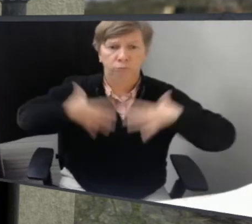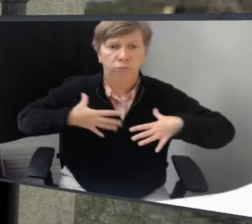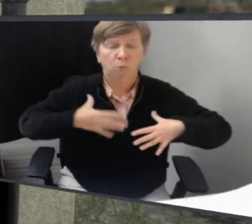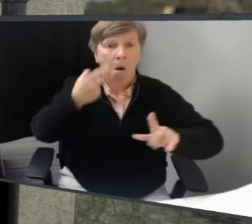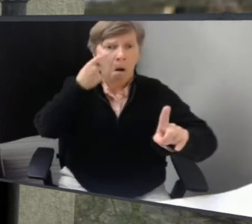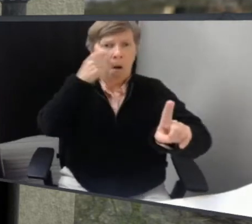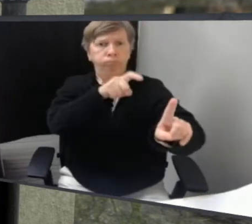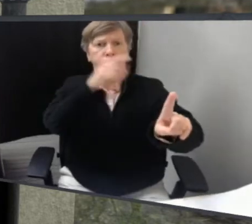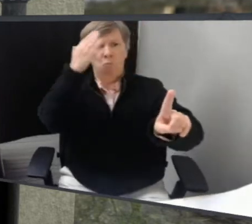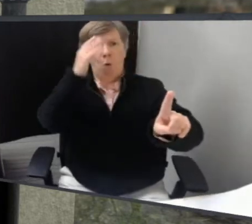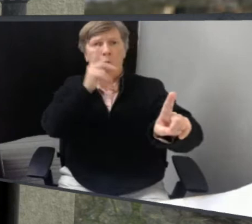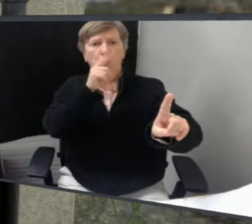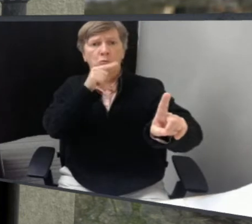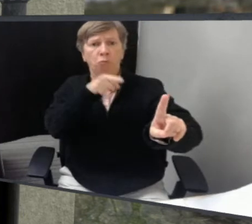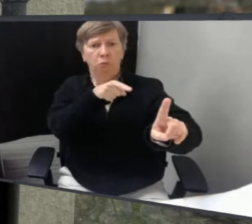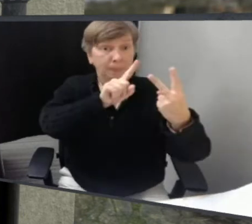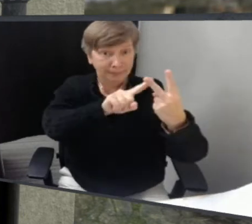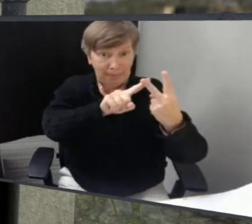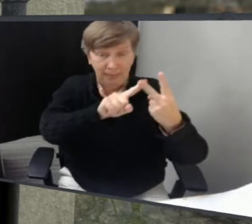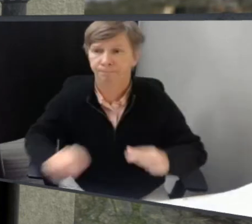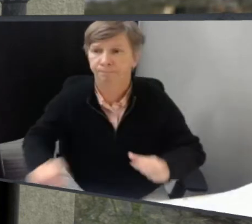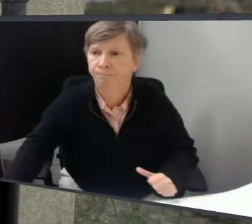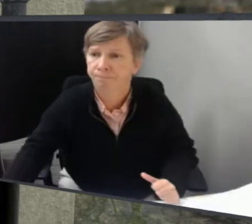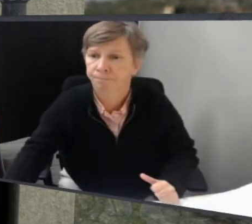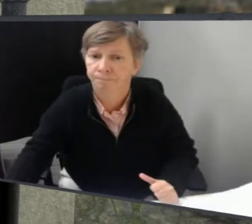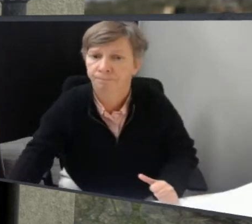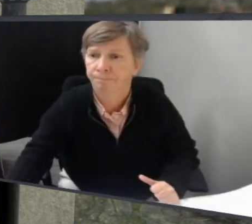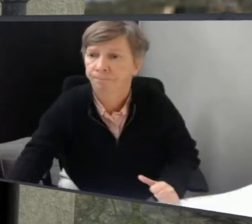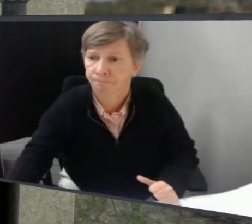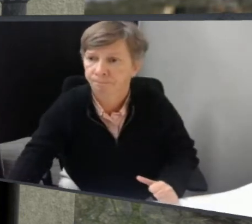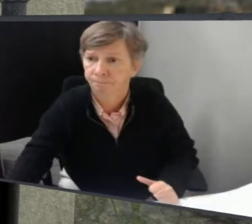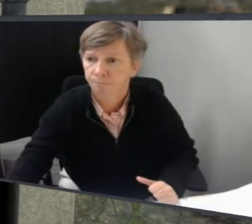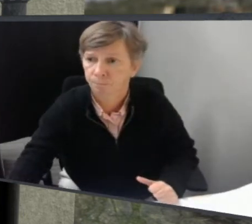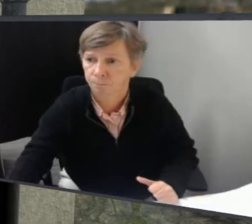were moderators. That was one potential solution.